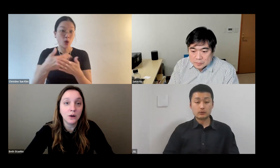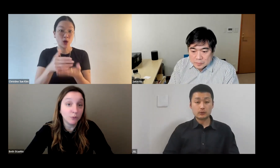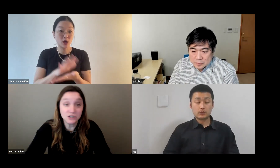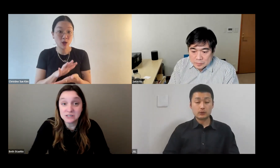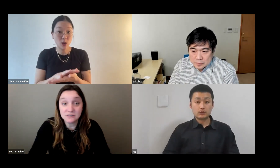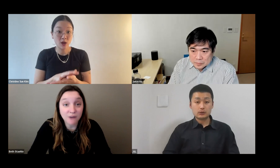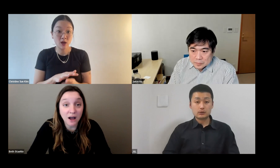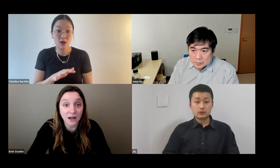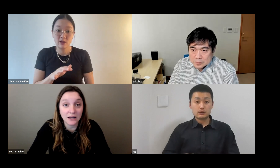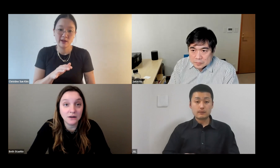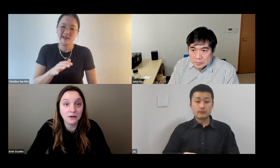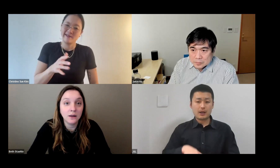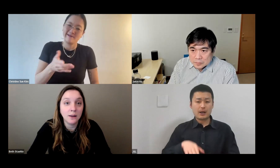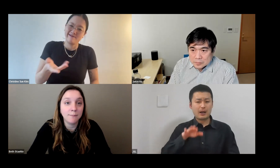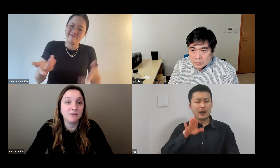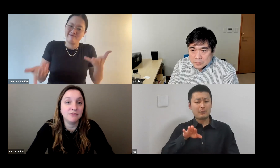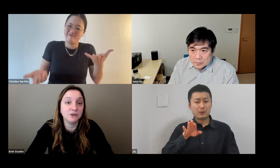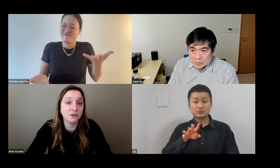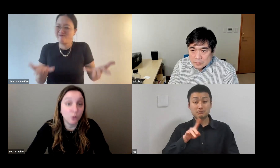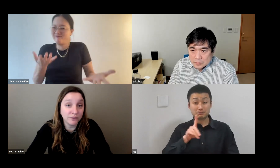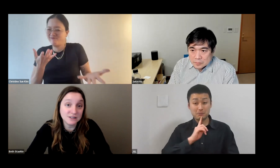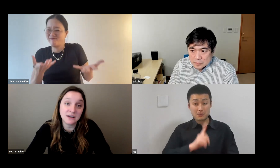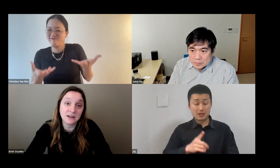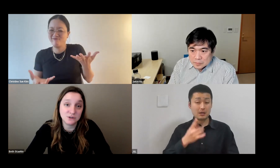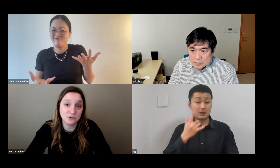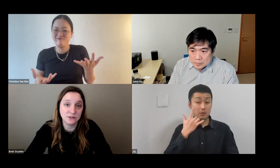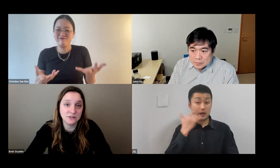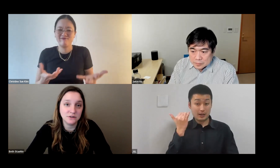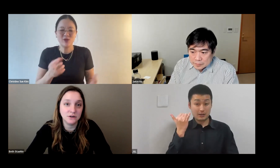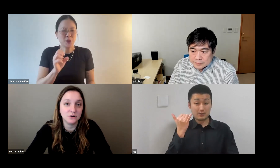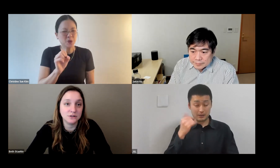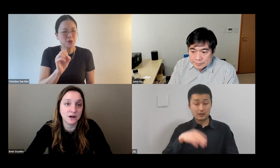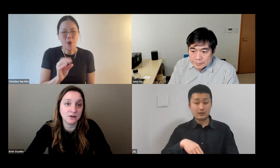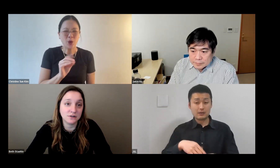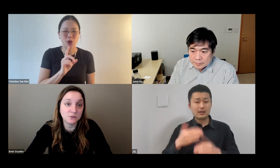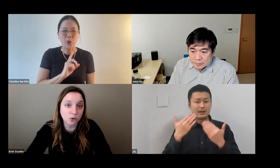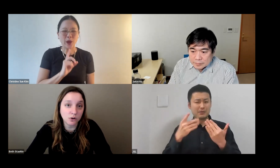which is fine, but if you're the only deaf student in your entire school